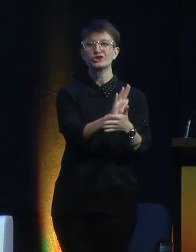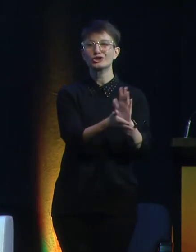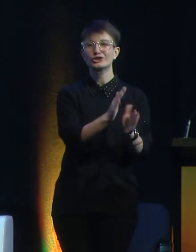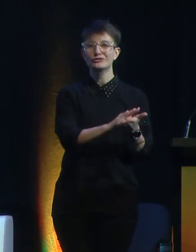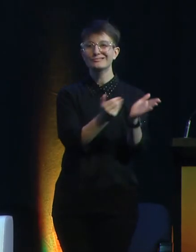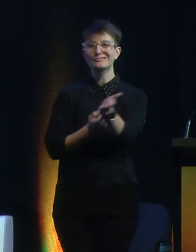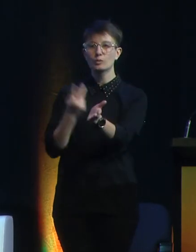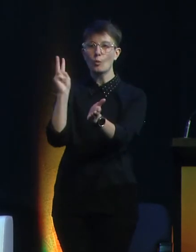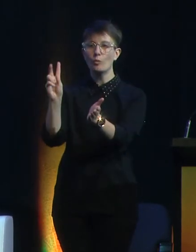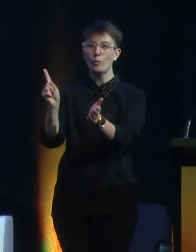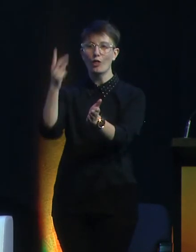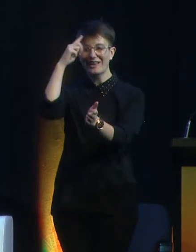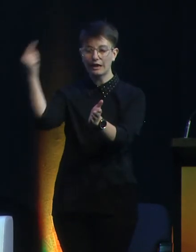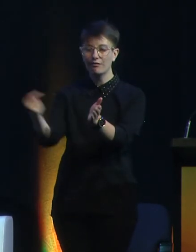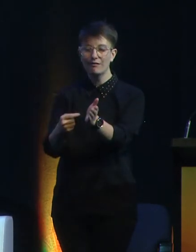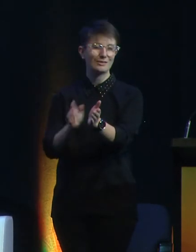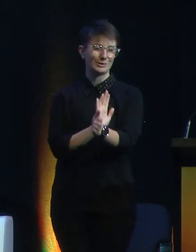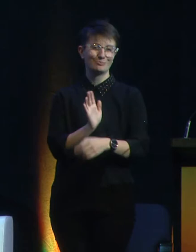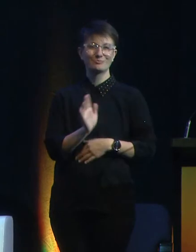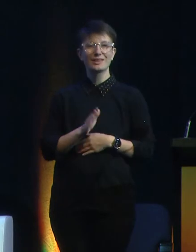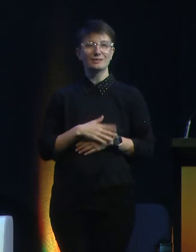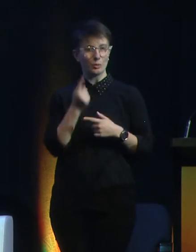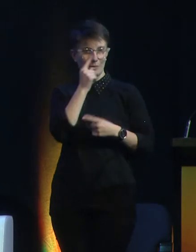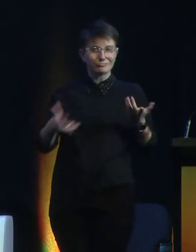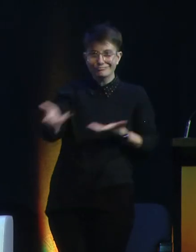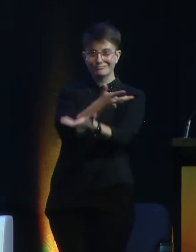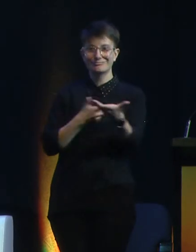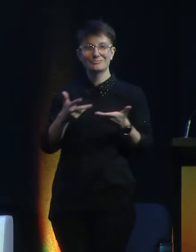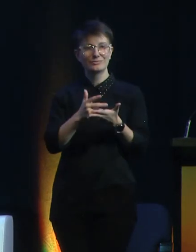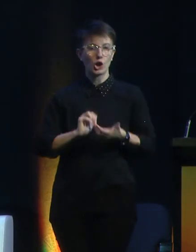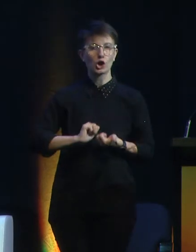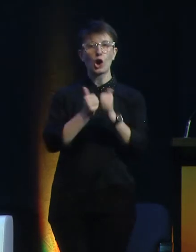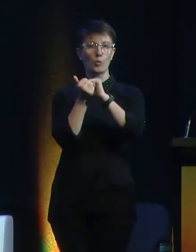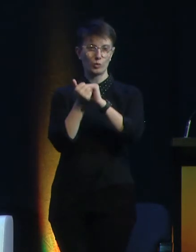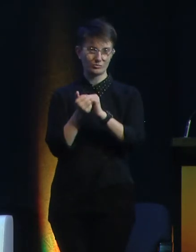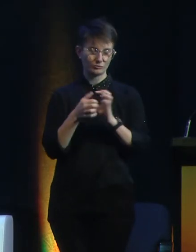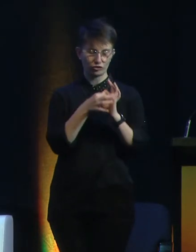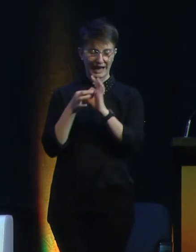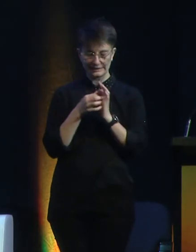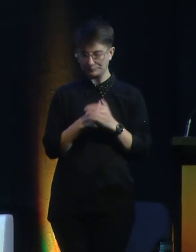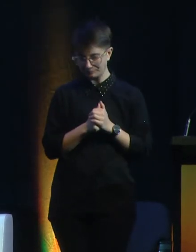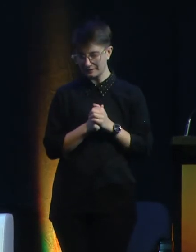a huge part of that. I was part of four of the five community workshops and that really